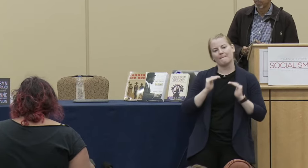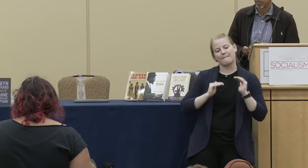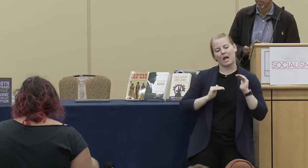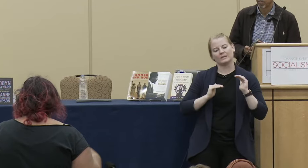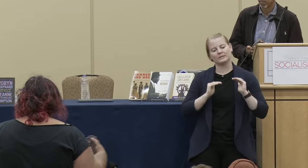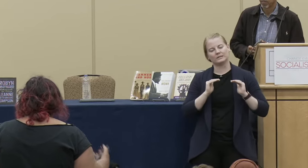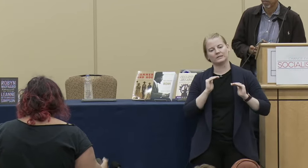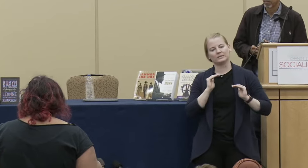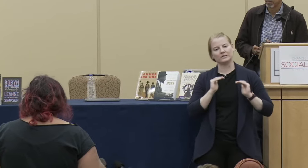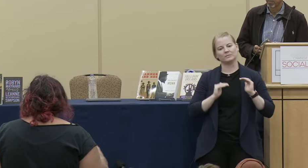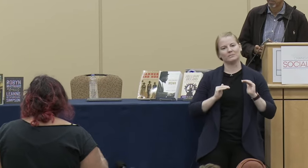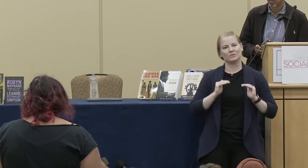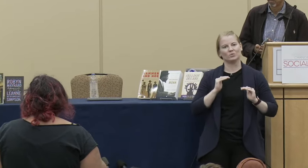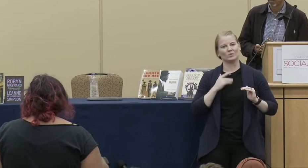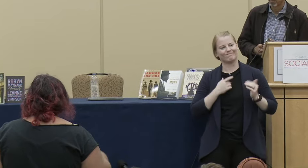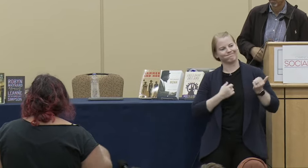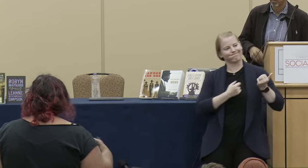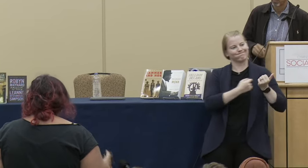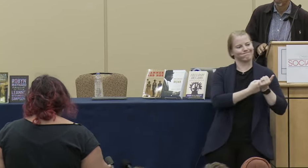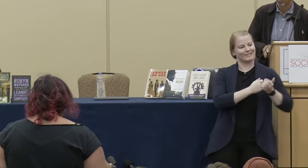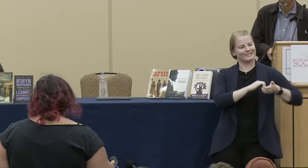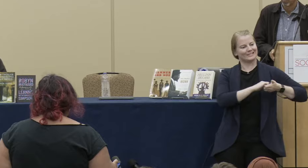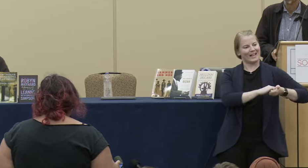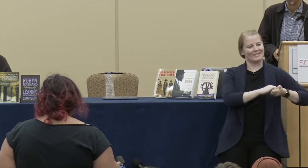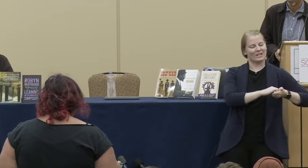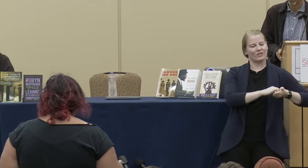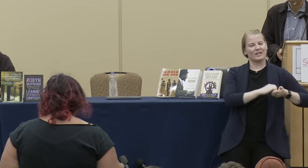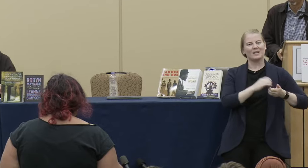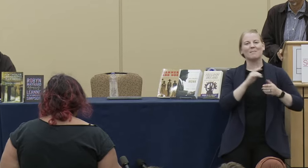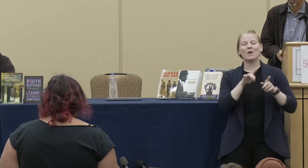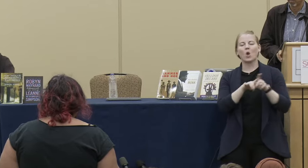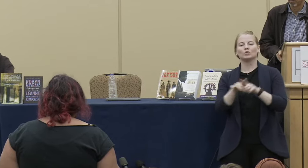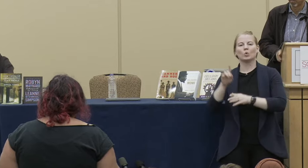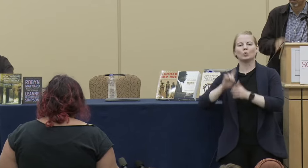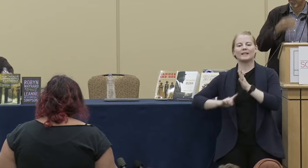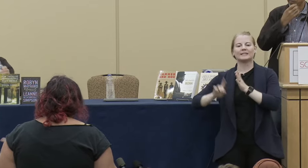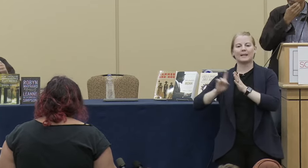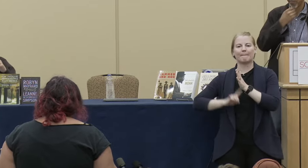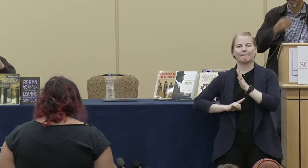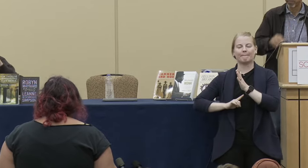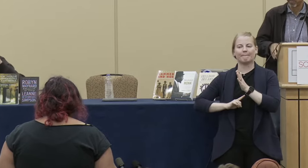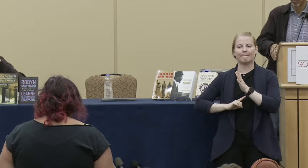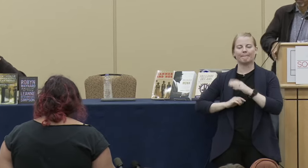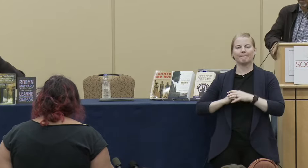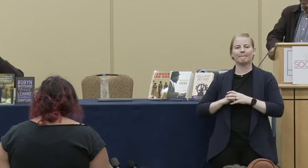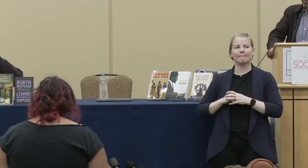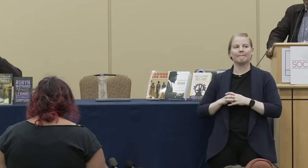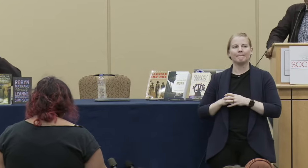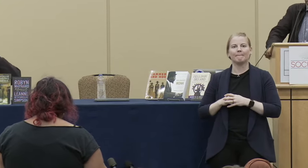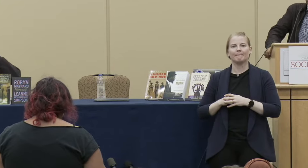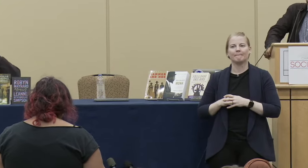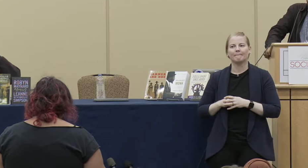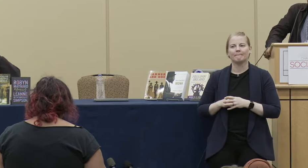. So, thank you. I want to ask you about the work of support